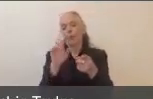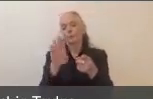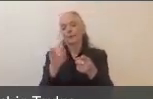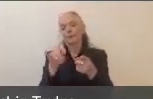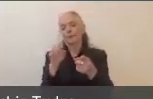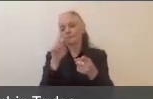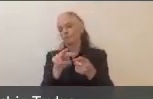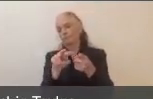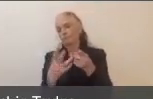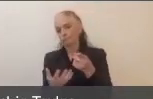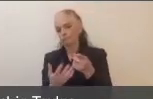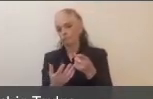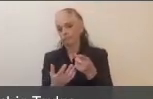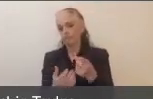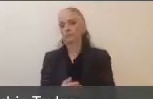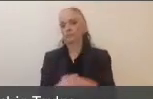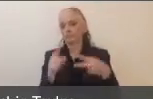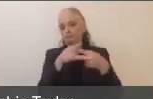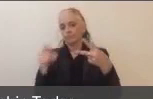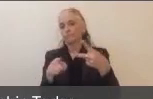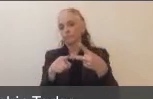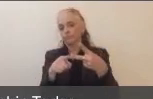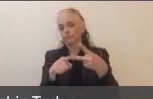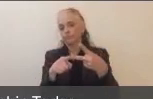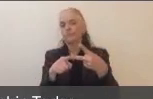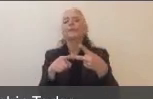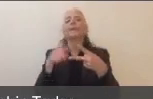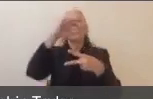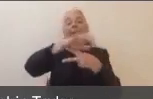or MarinHHS.org/coronavirus-es